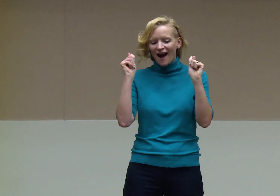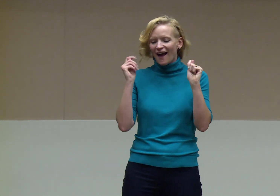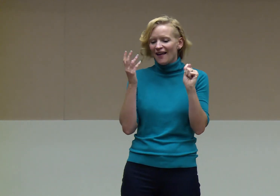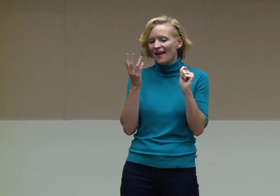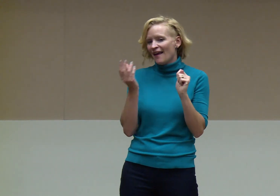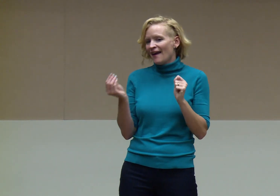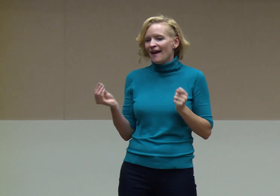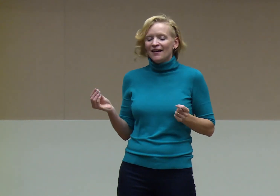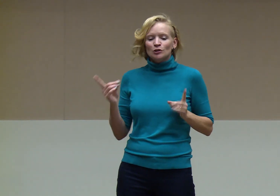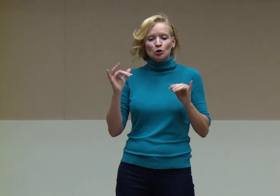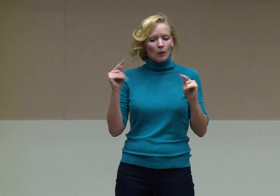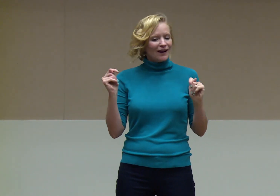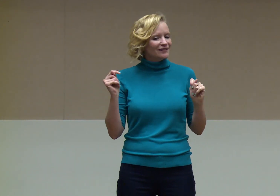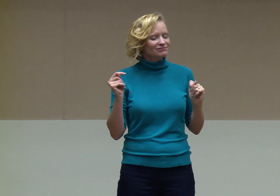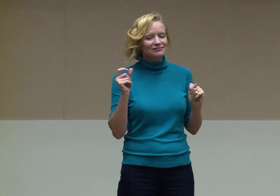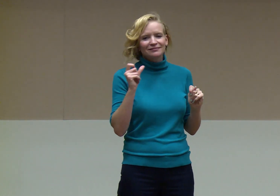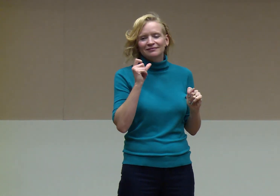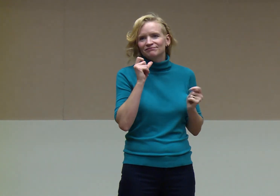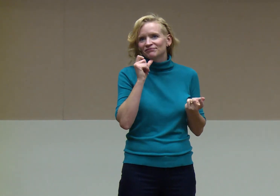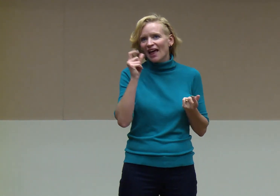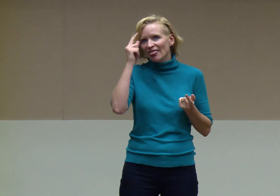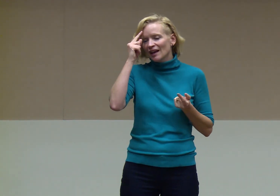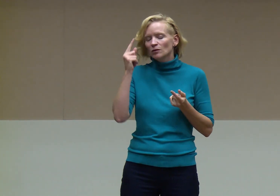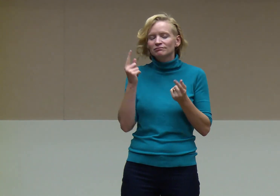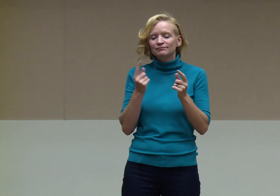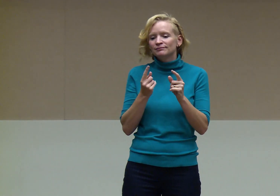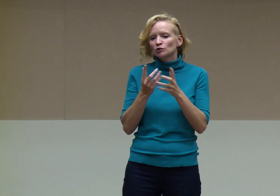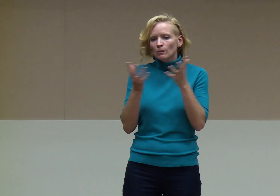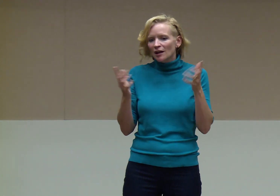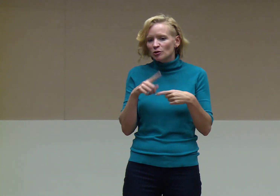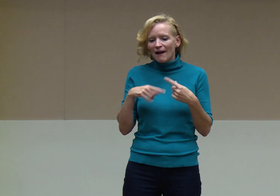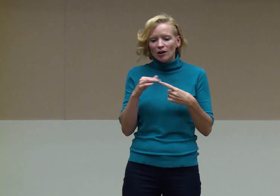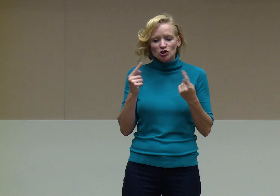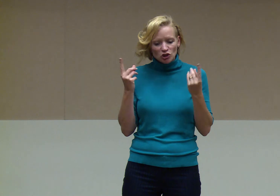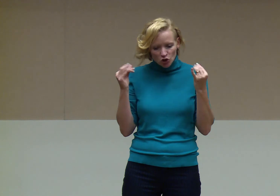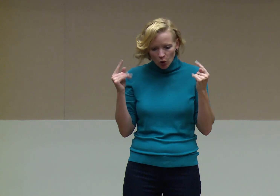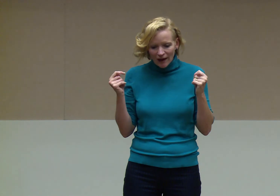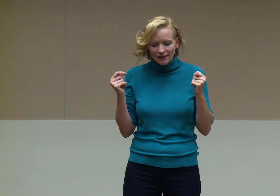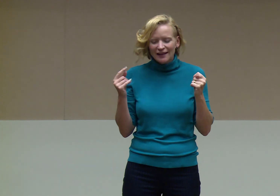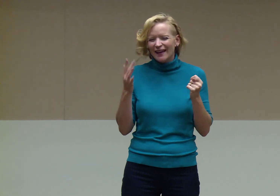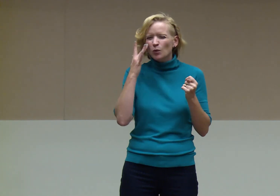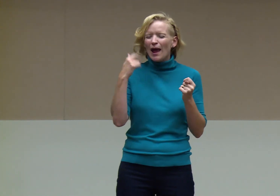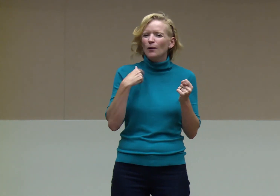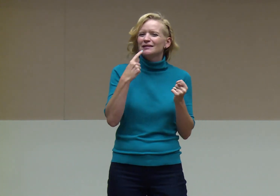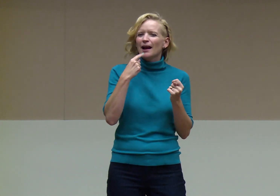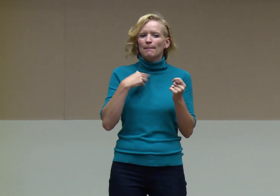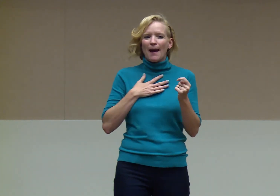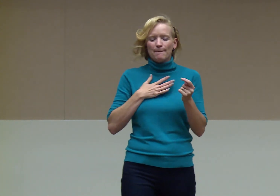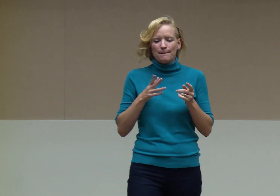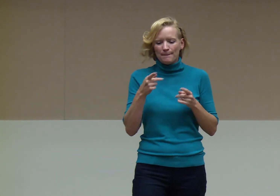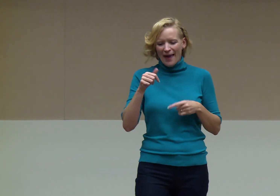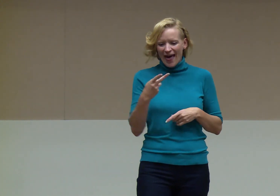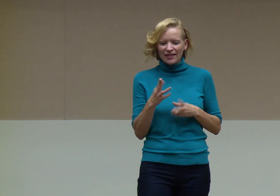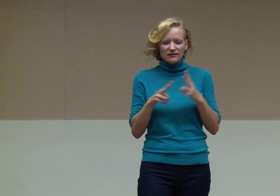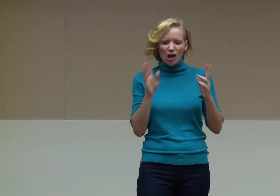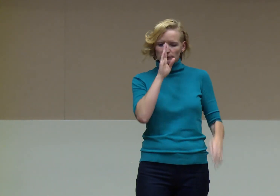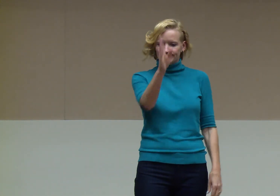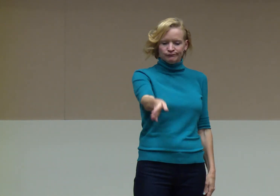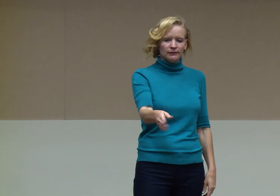I suggest that you just try to do it. Don't think too much about it, just do it. That's why, you know, I was saying that my path